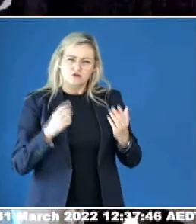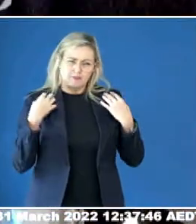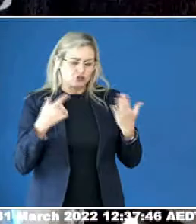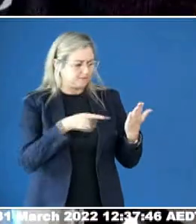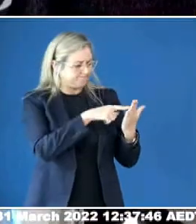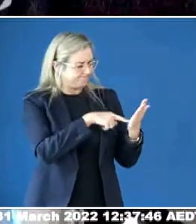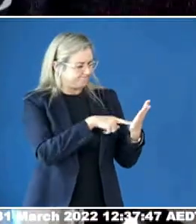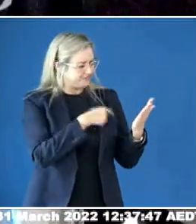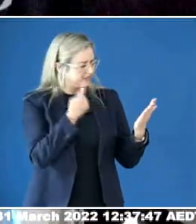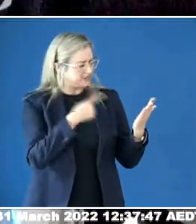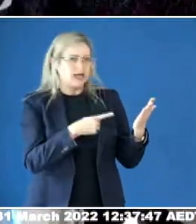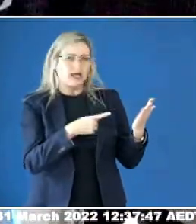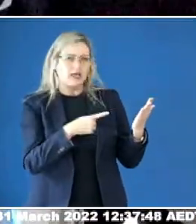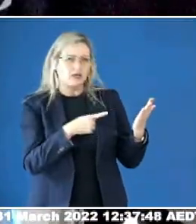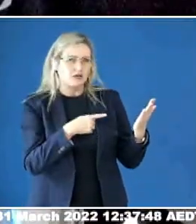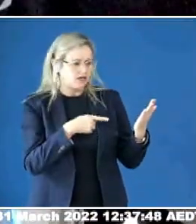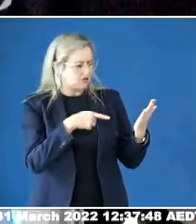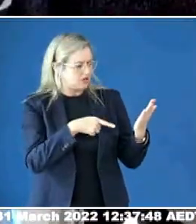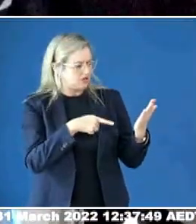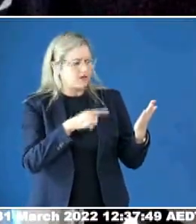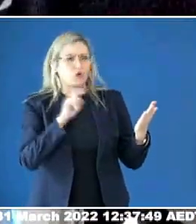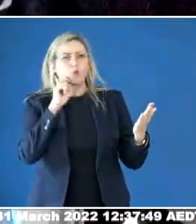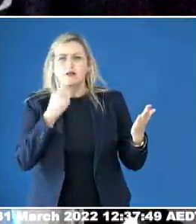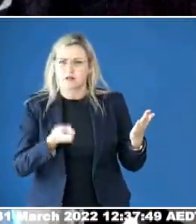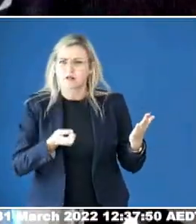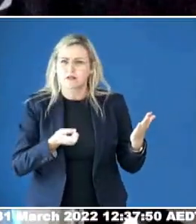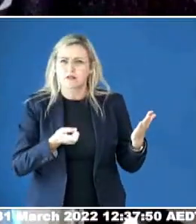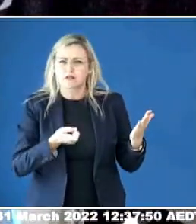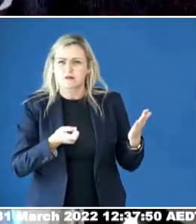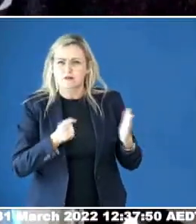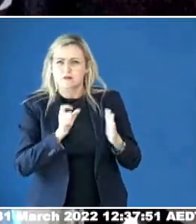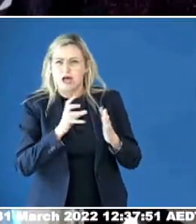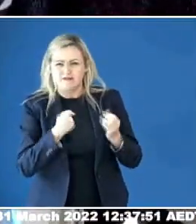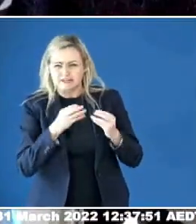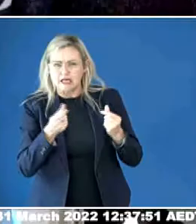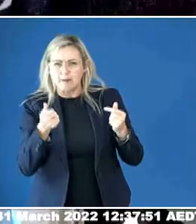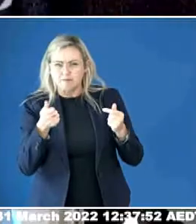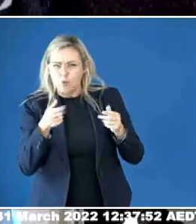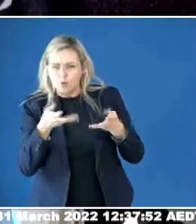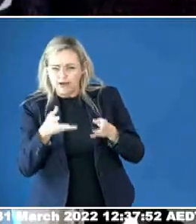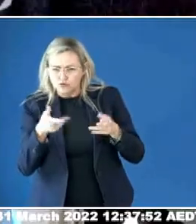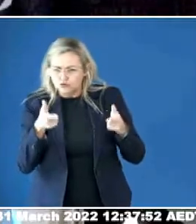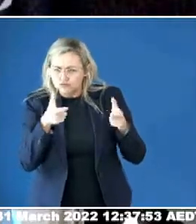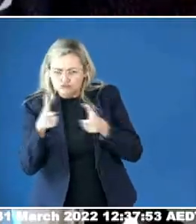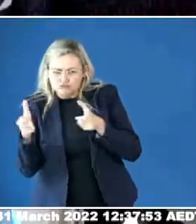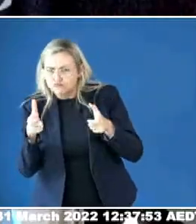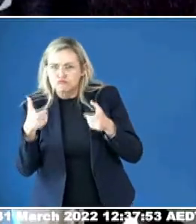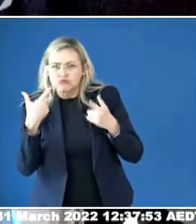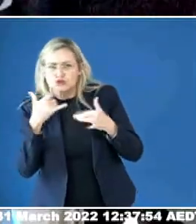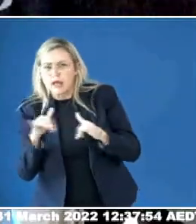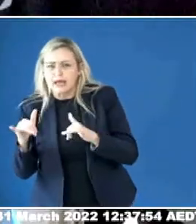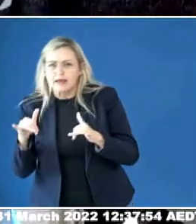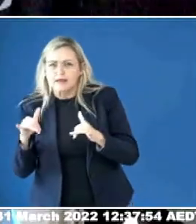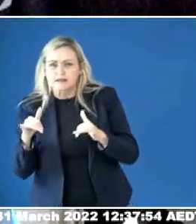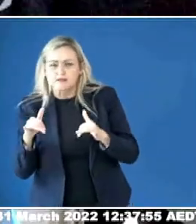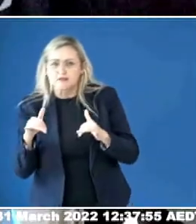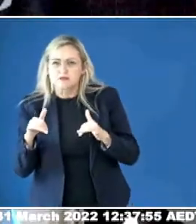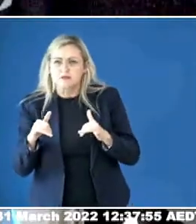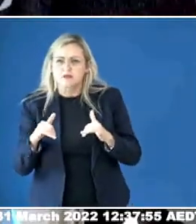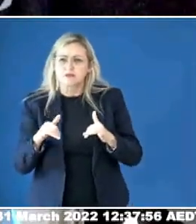be taken against, with the monitoring regime, and that, as I said, time and